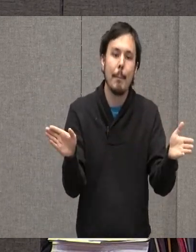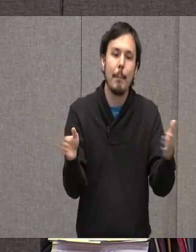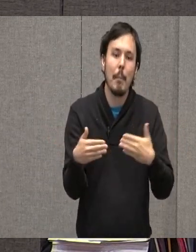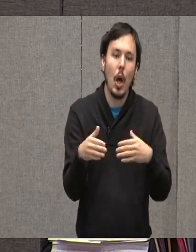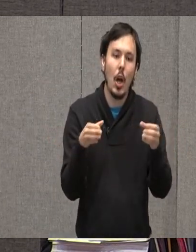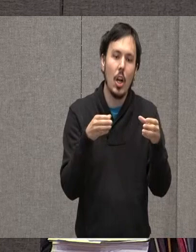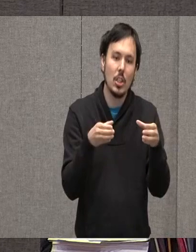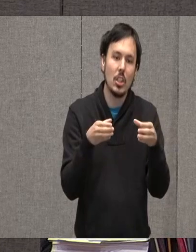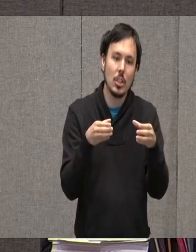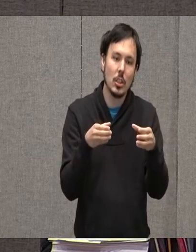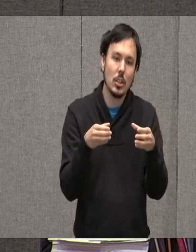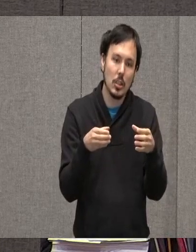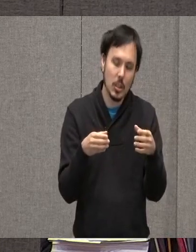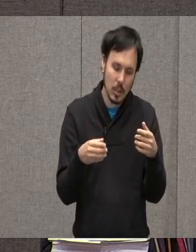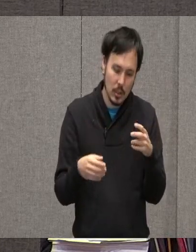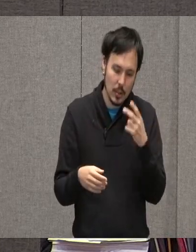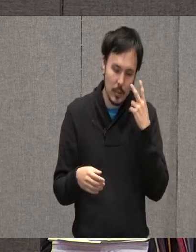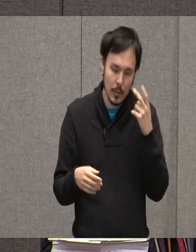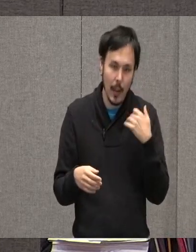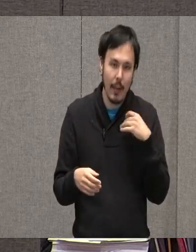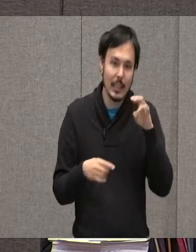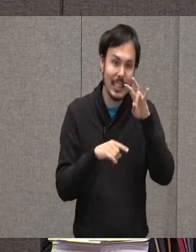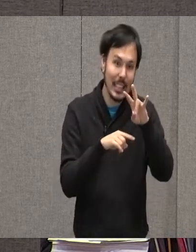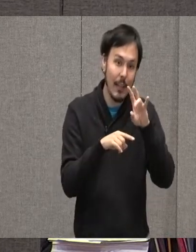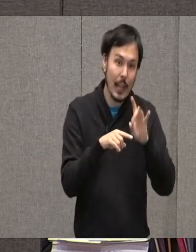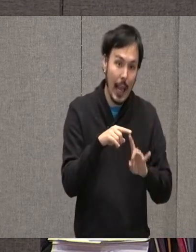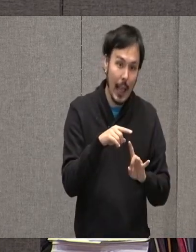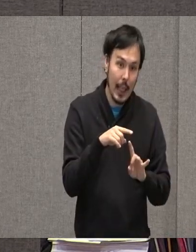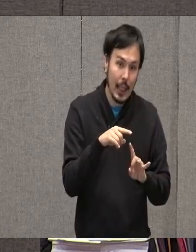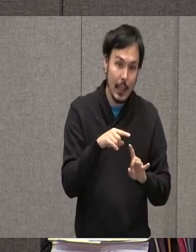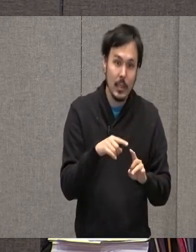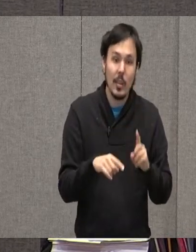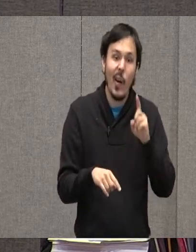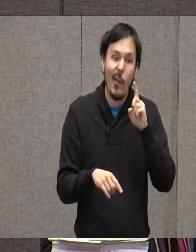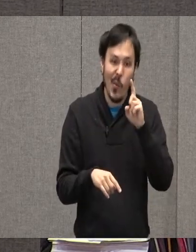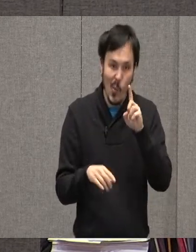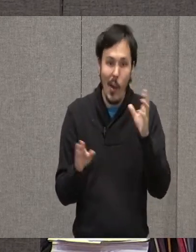So we know we have 7/8 of a box, okay.